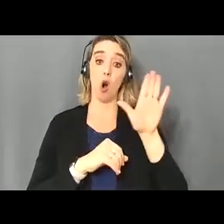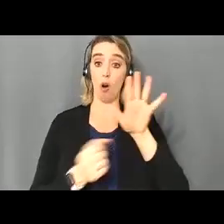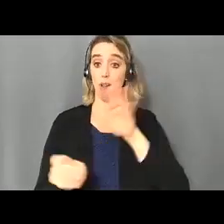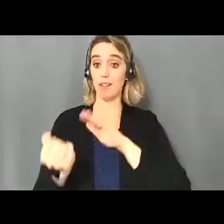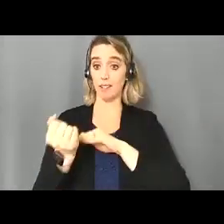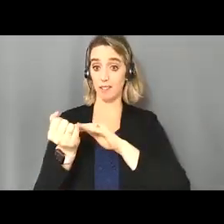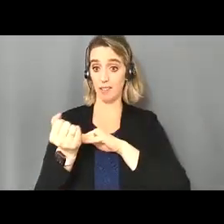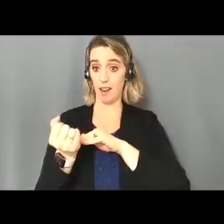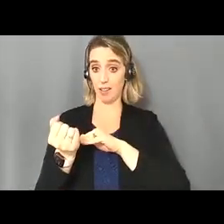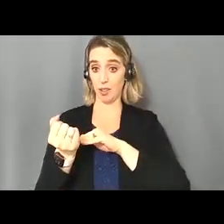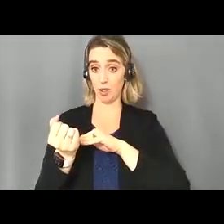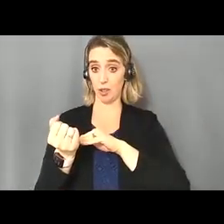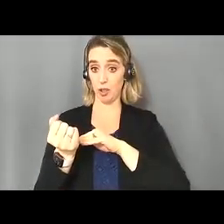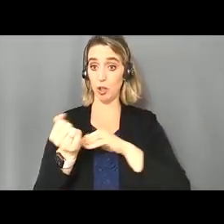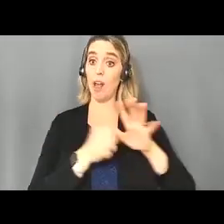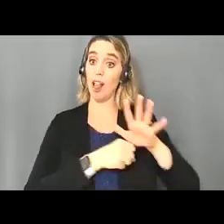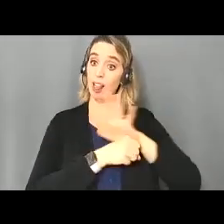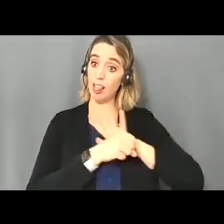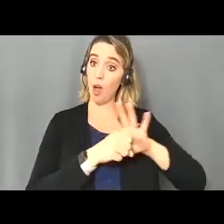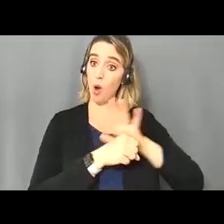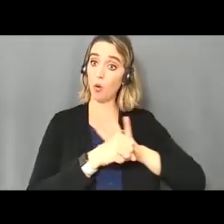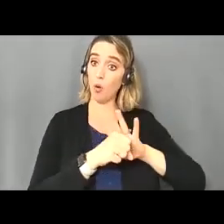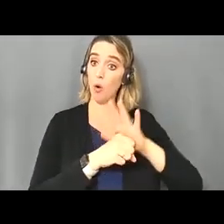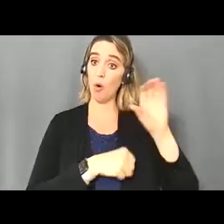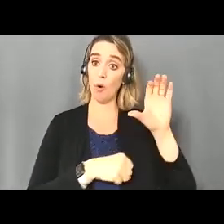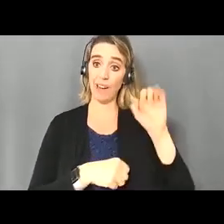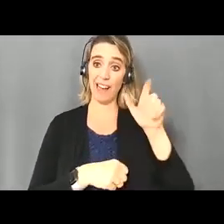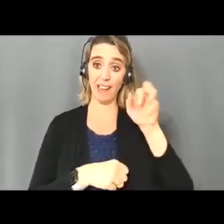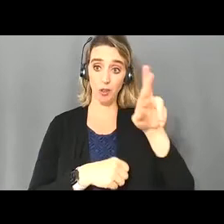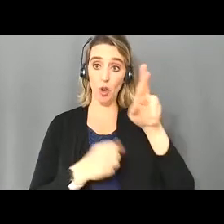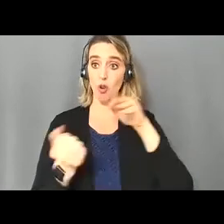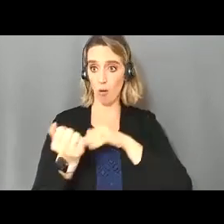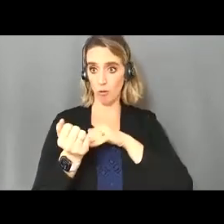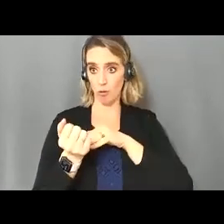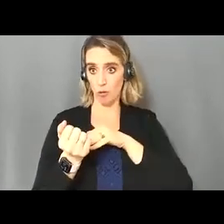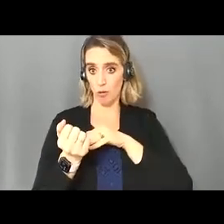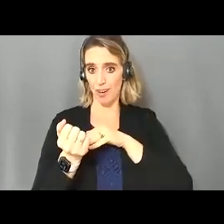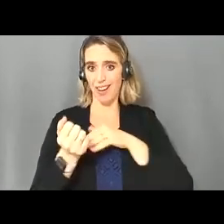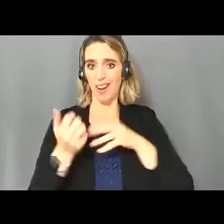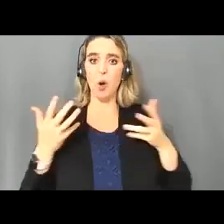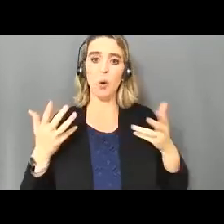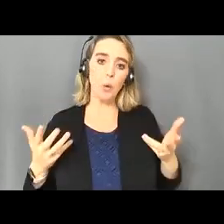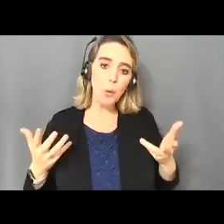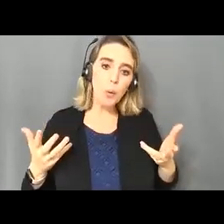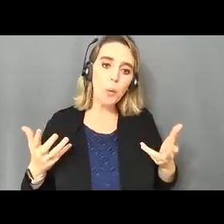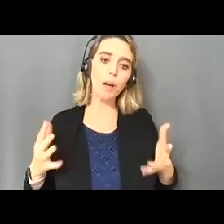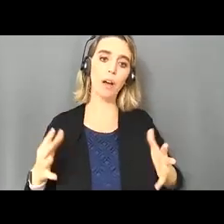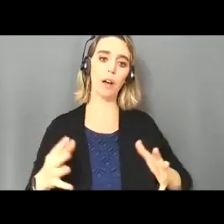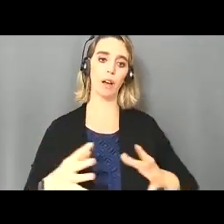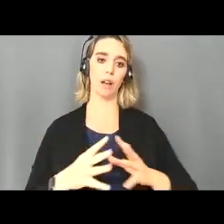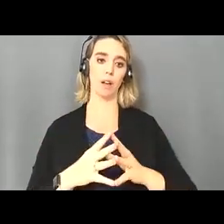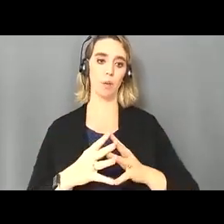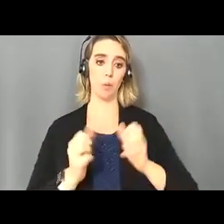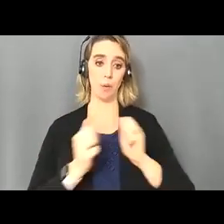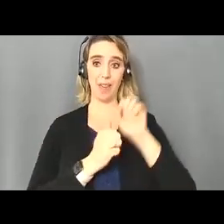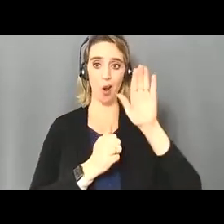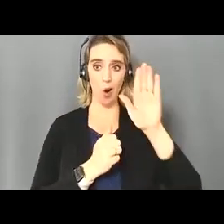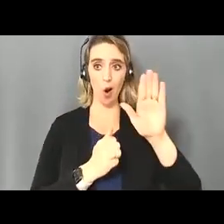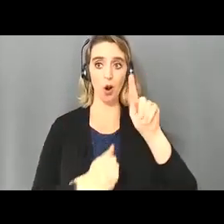referred her to a local oncologist, who, based on her situation, her tumor markers,